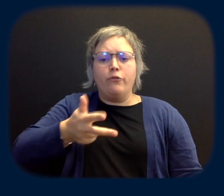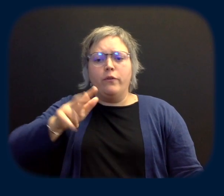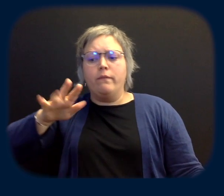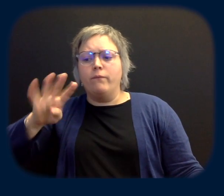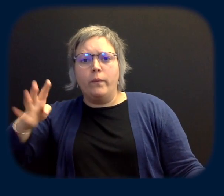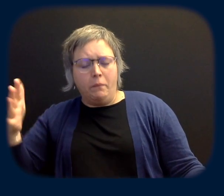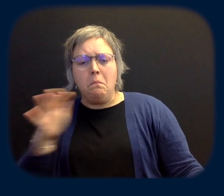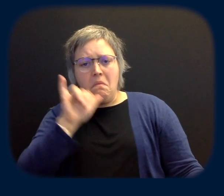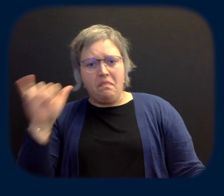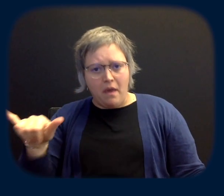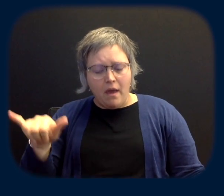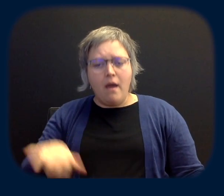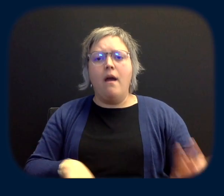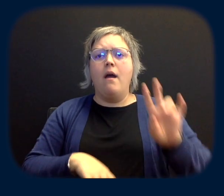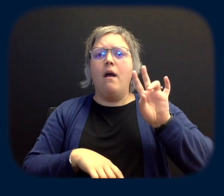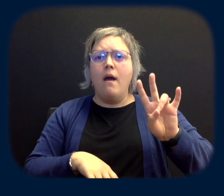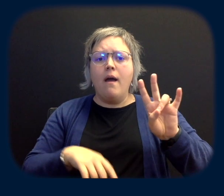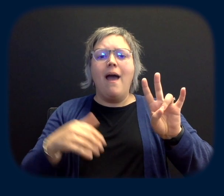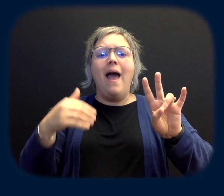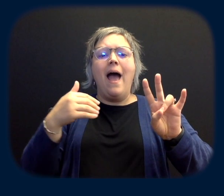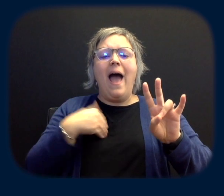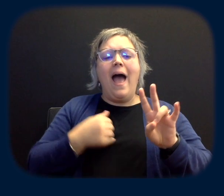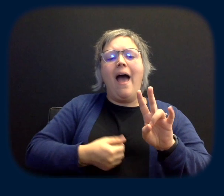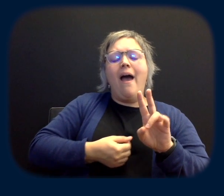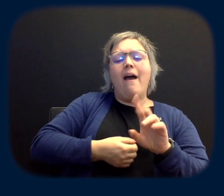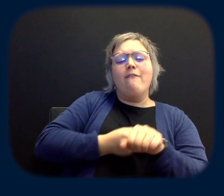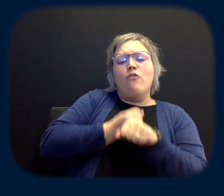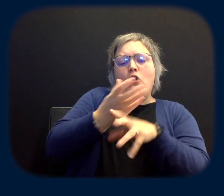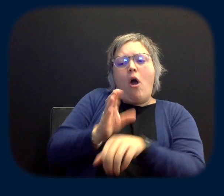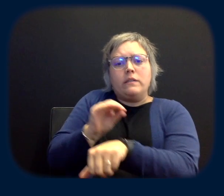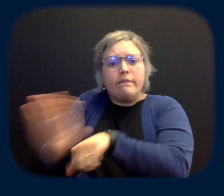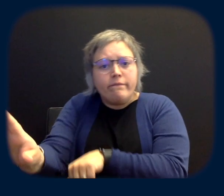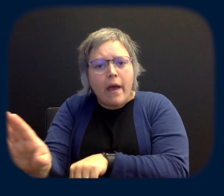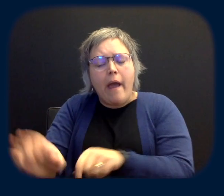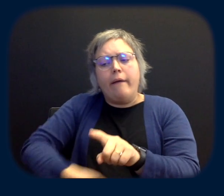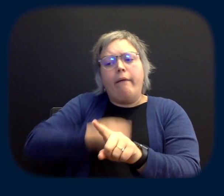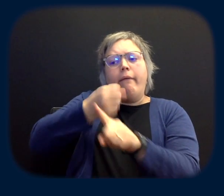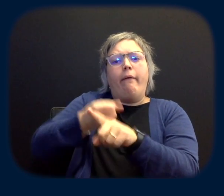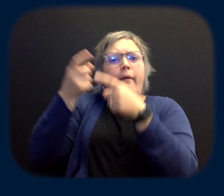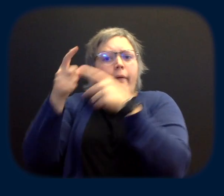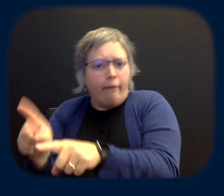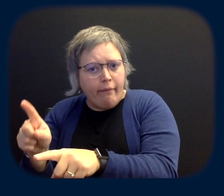time. Every day we think about the causes or the reasons why and the effects or outcomes of events